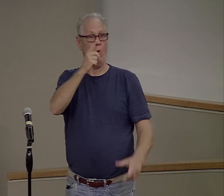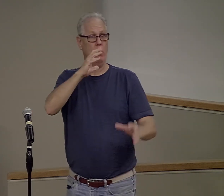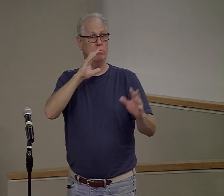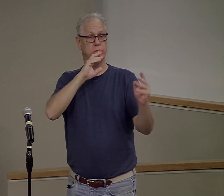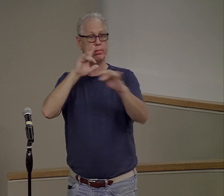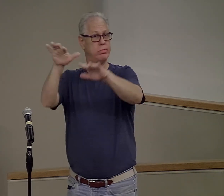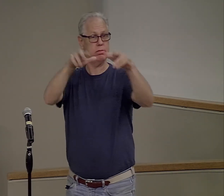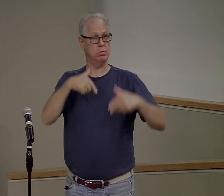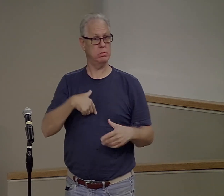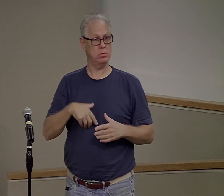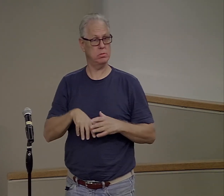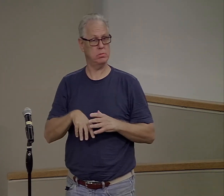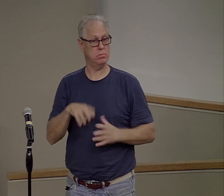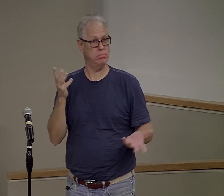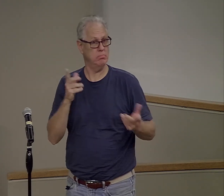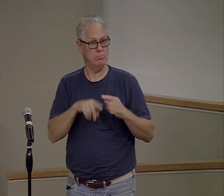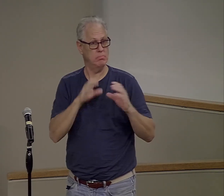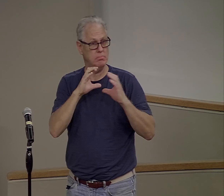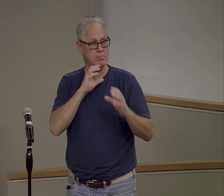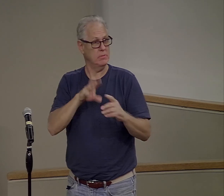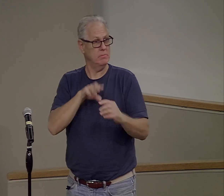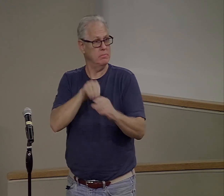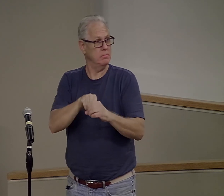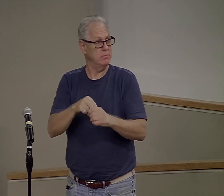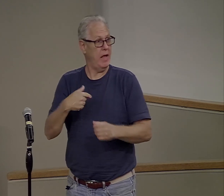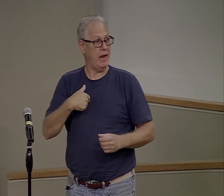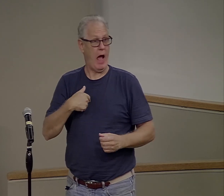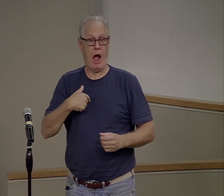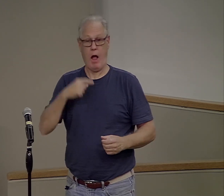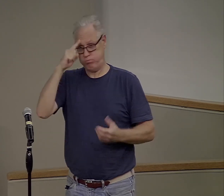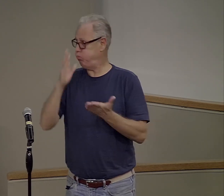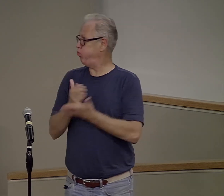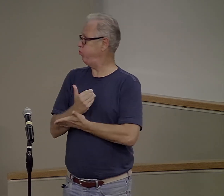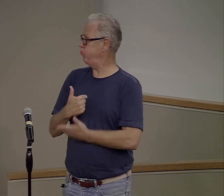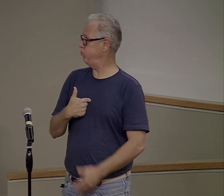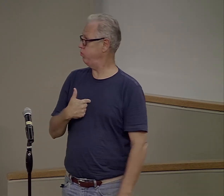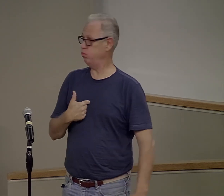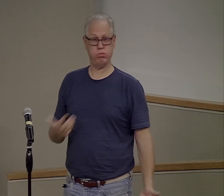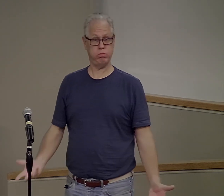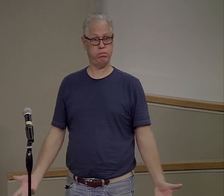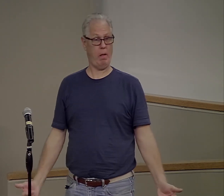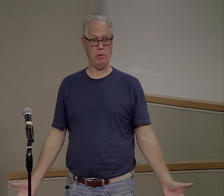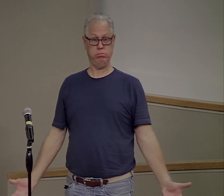And then say that I go to a place where everyone speaks and I can't participate in their language,